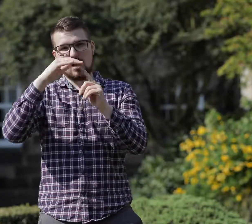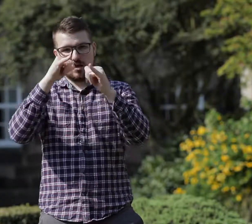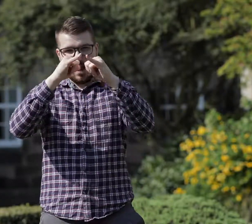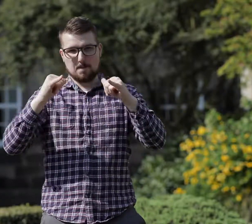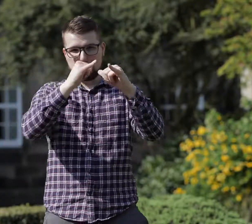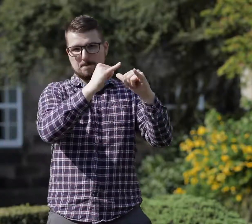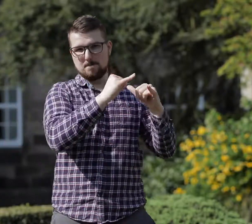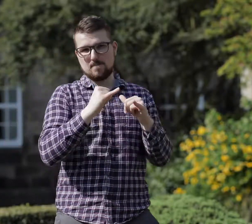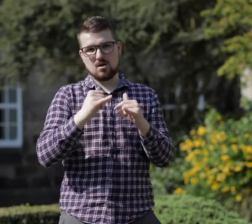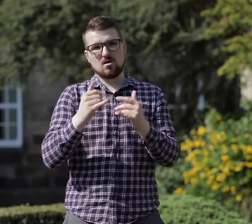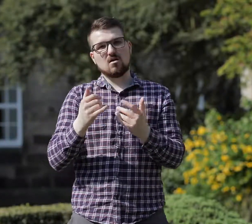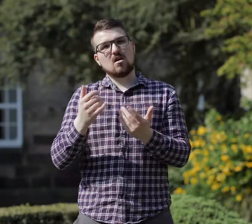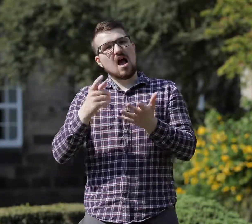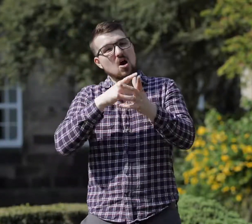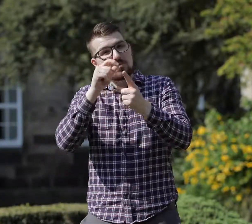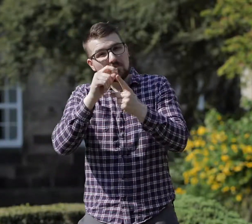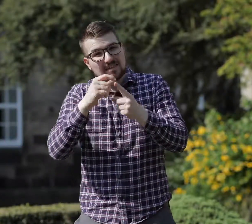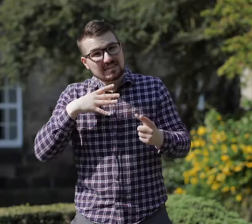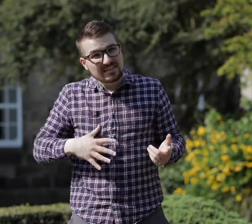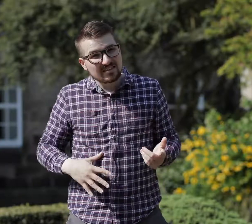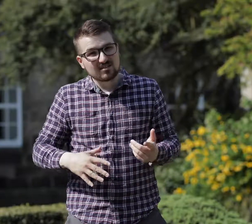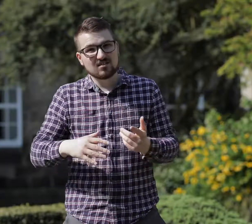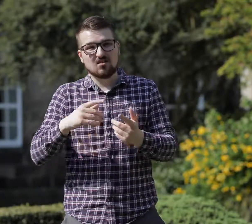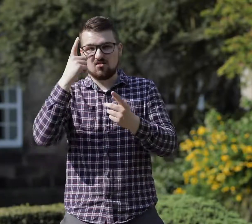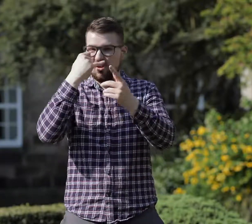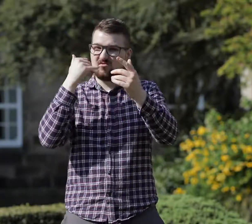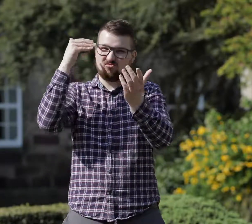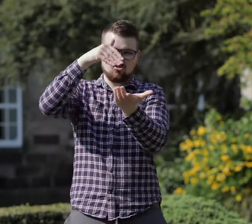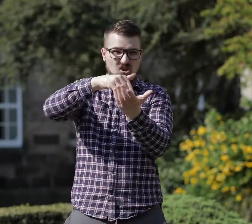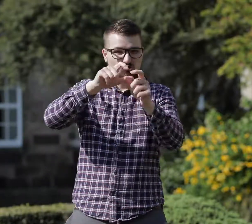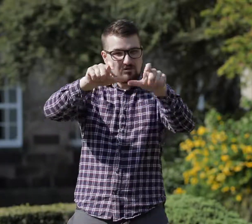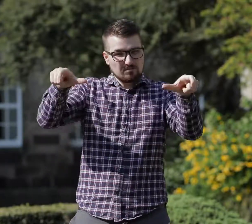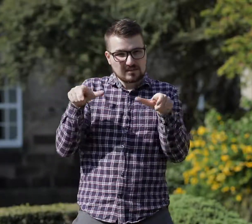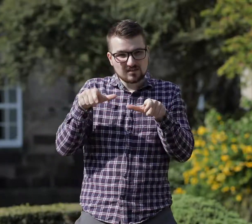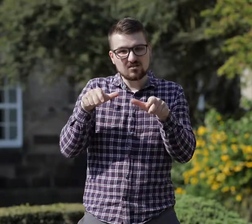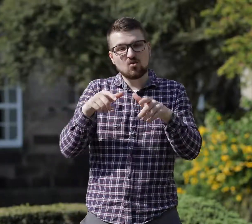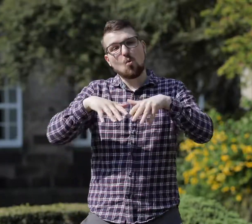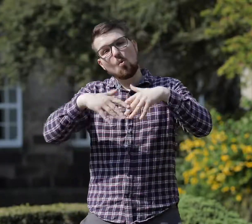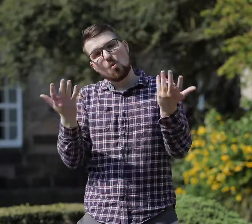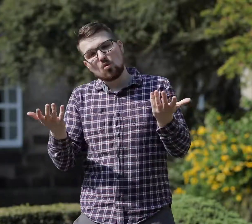It's Dundee University's main campus. And if you needed an appointment, you could just turn up at reception.